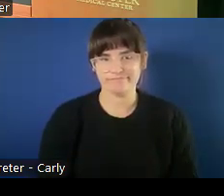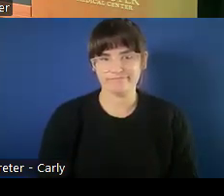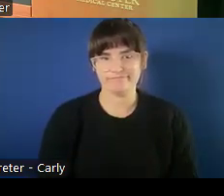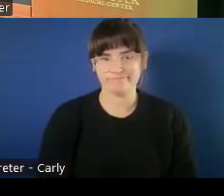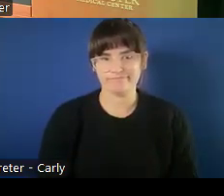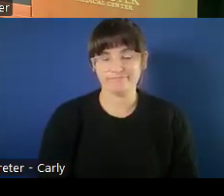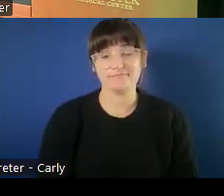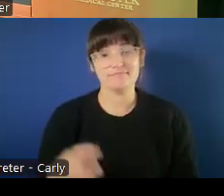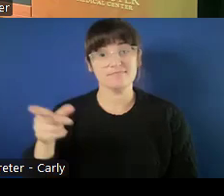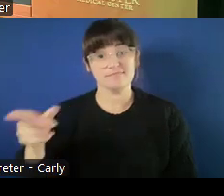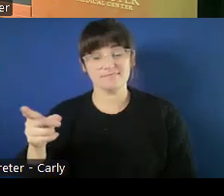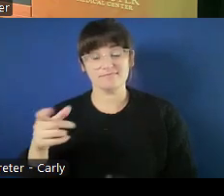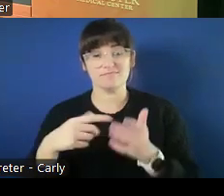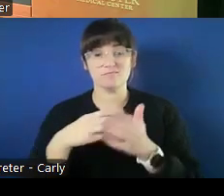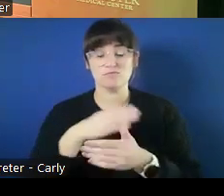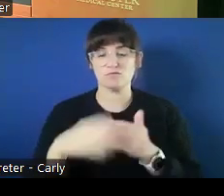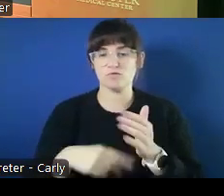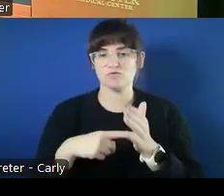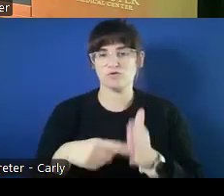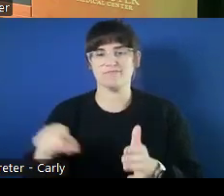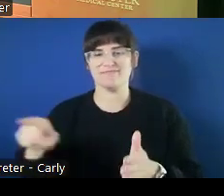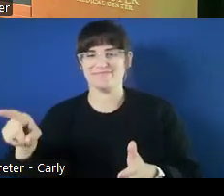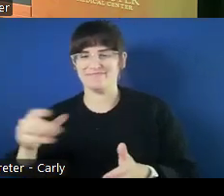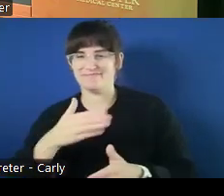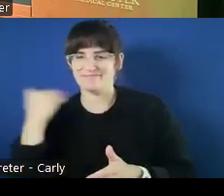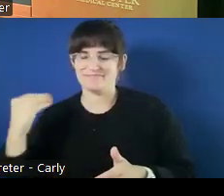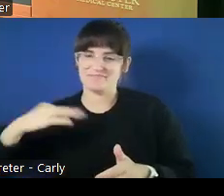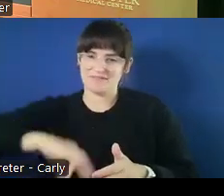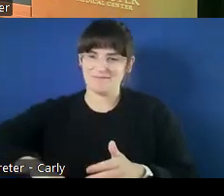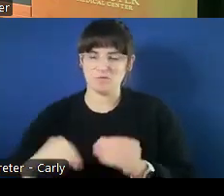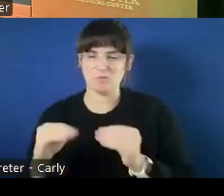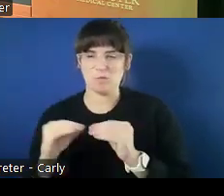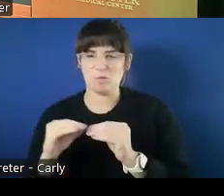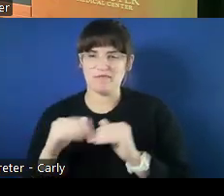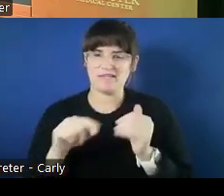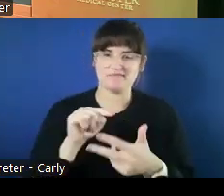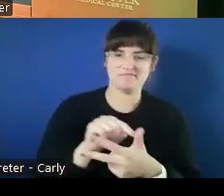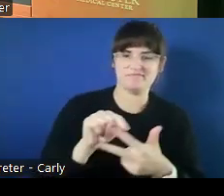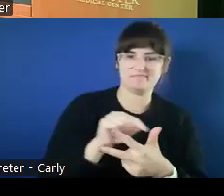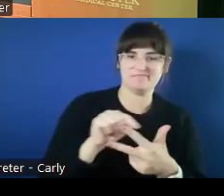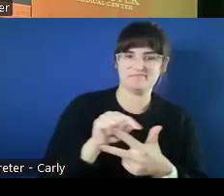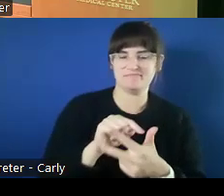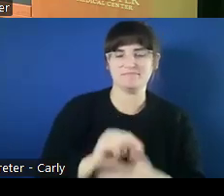suggesting that these kinds of things are are ultimately helpful and then finally our group